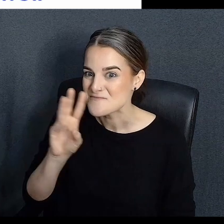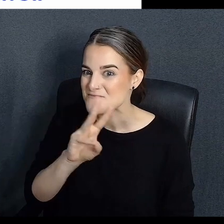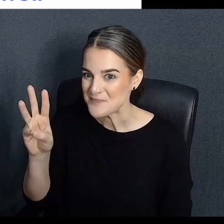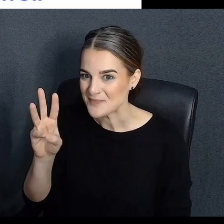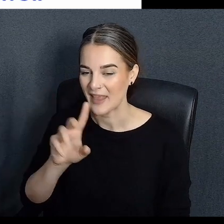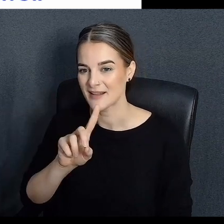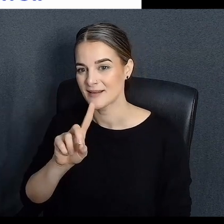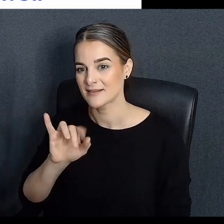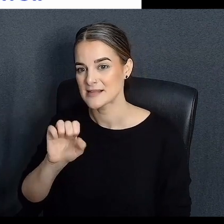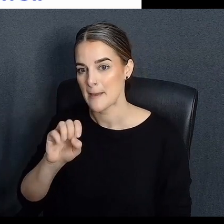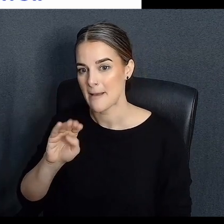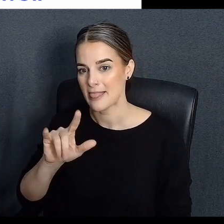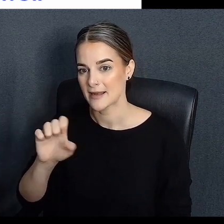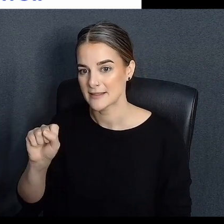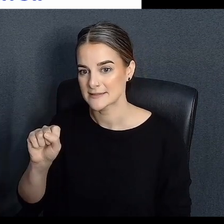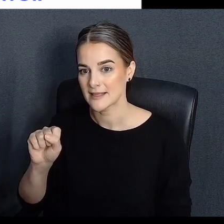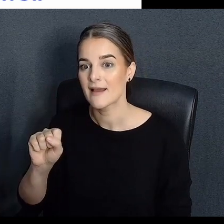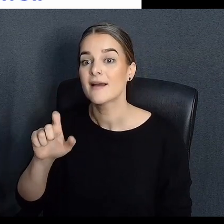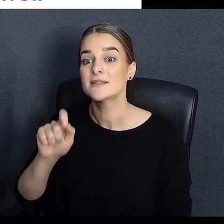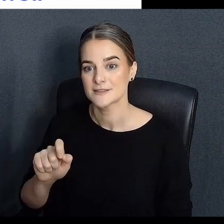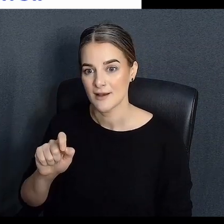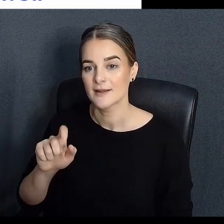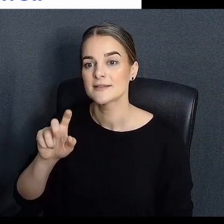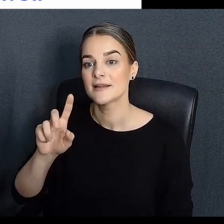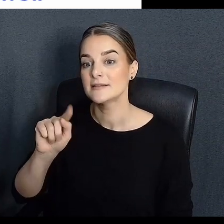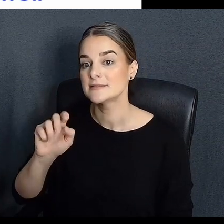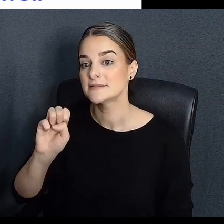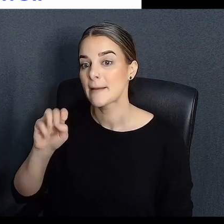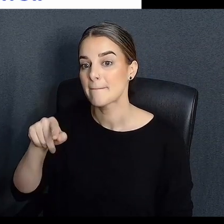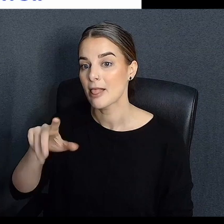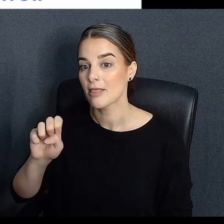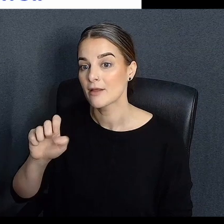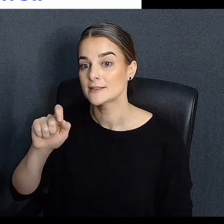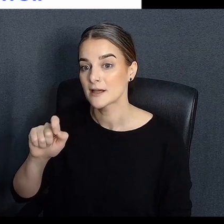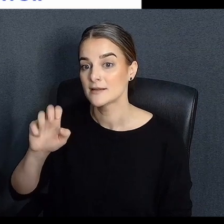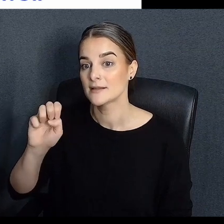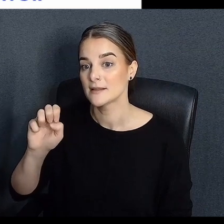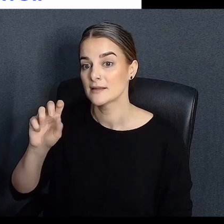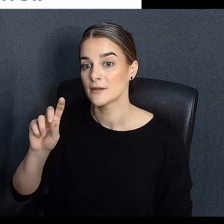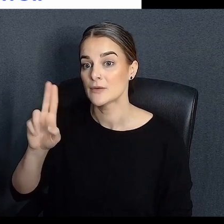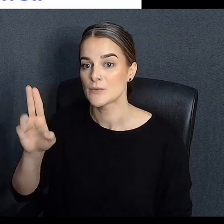at disabilities.temple.edu. I will put that link in the chat as well.